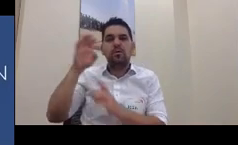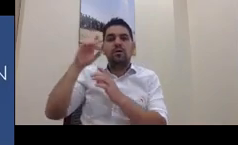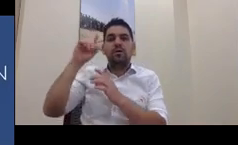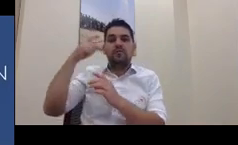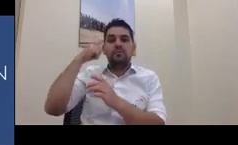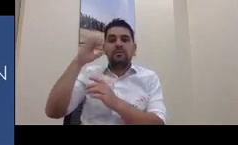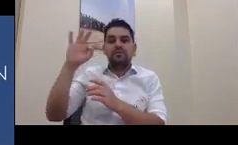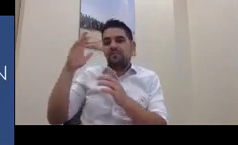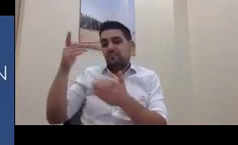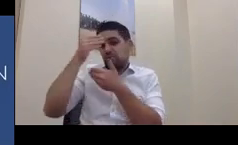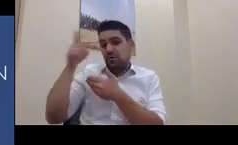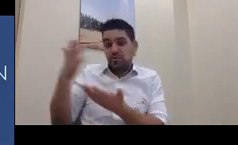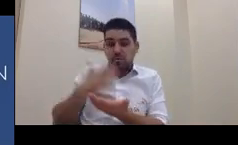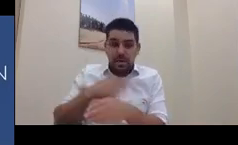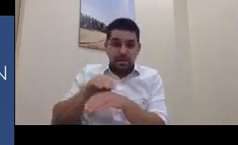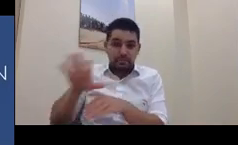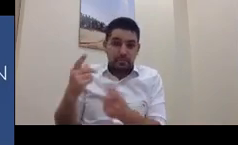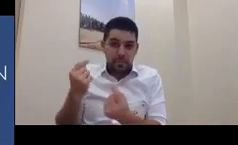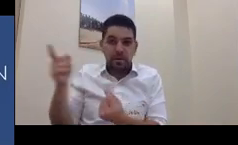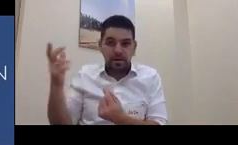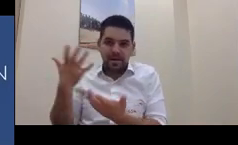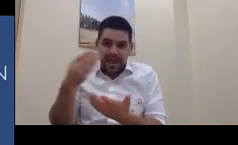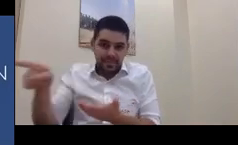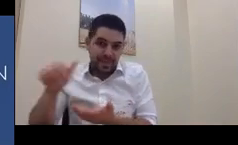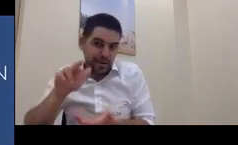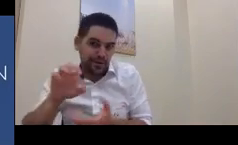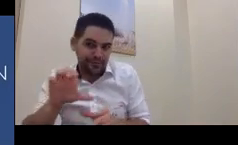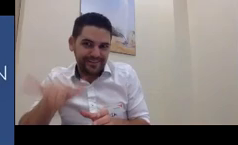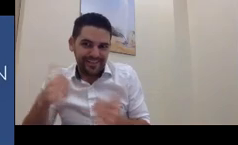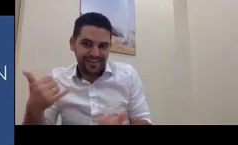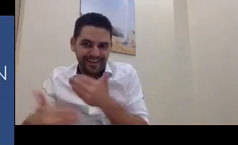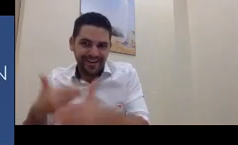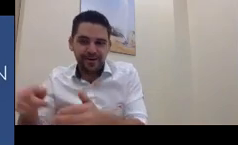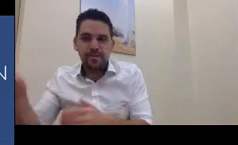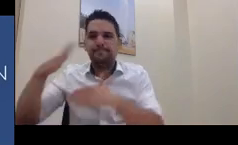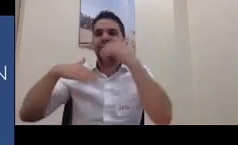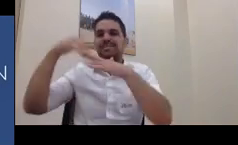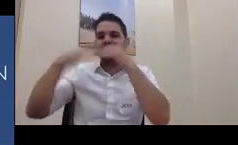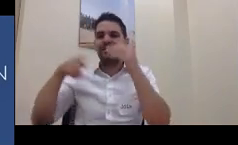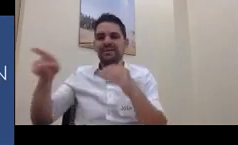or intellectually disabled children. The government of Morocco, my advice would be and they are doing this right now